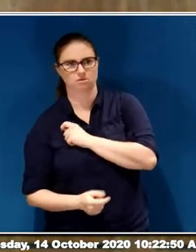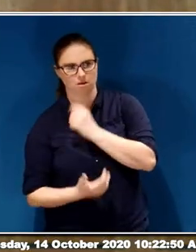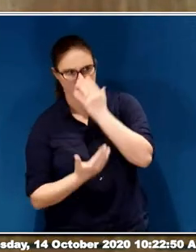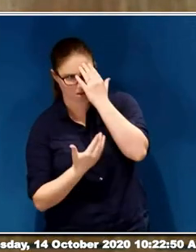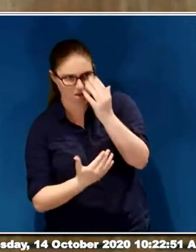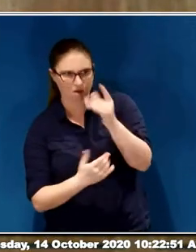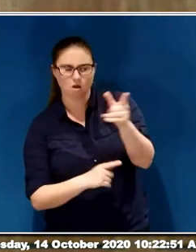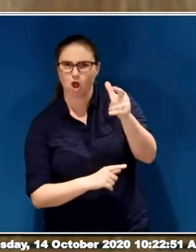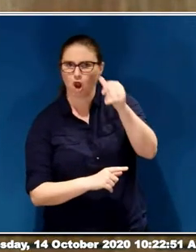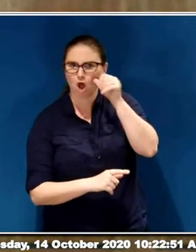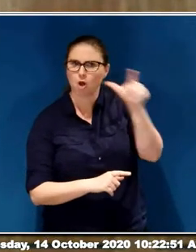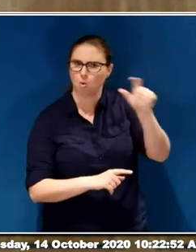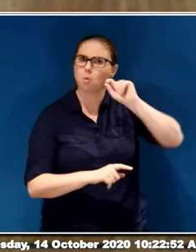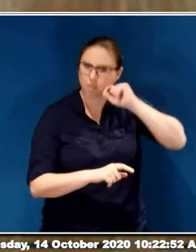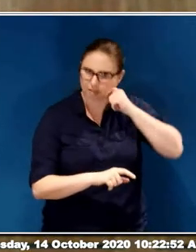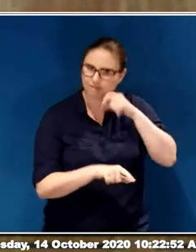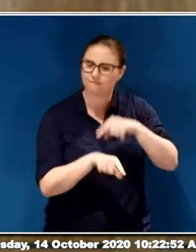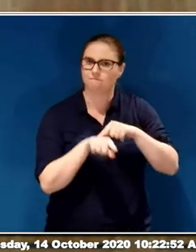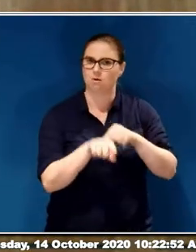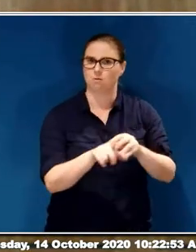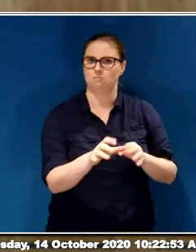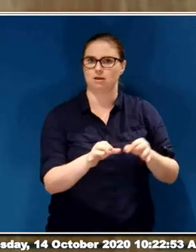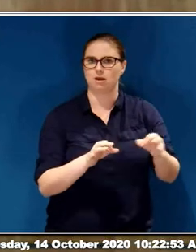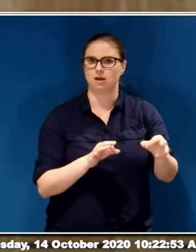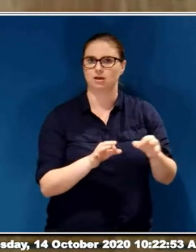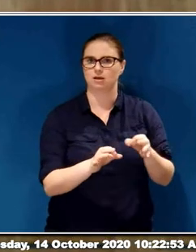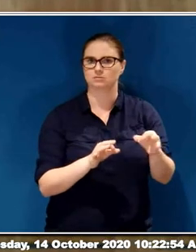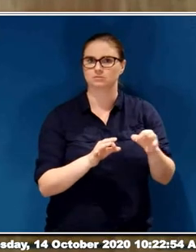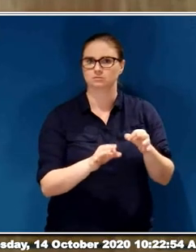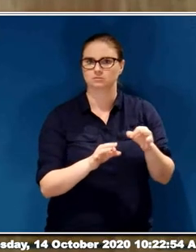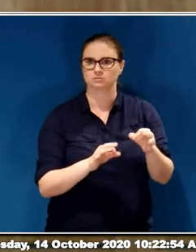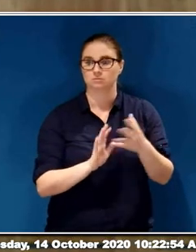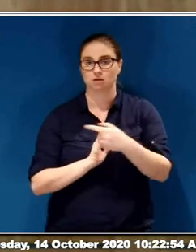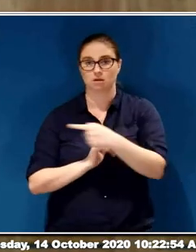He was able to, if he was becoming overwhelmed in a classroom, he knew and